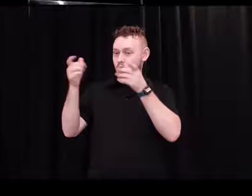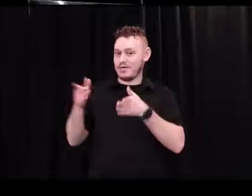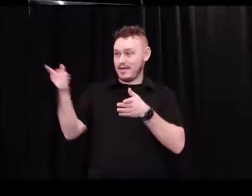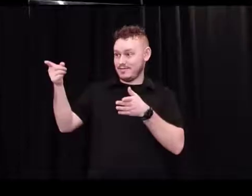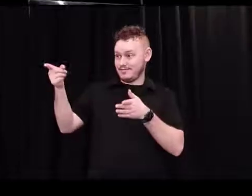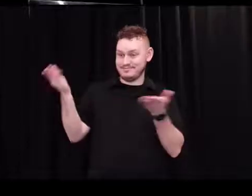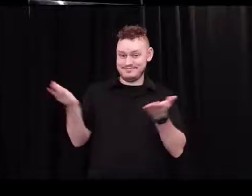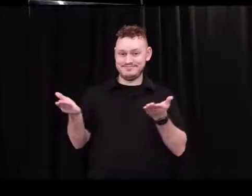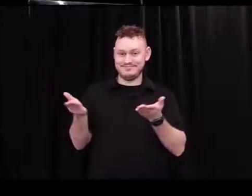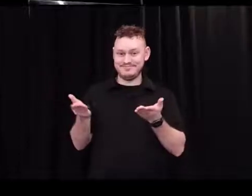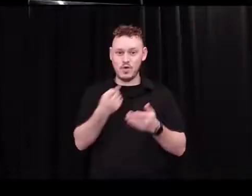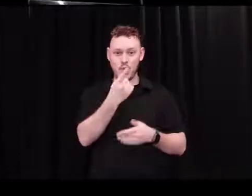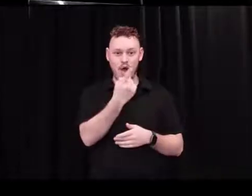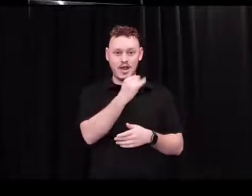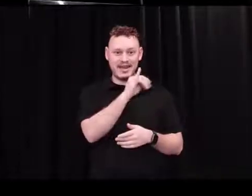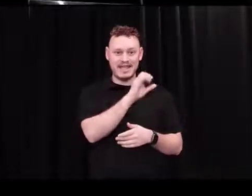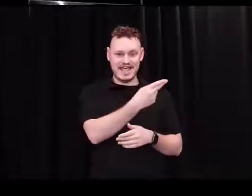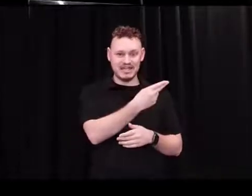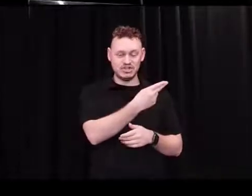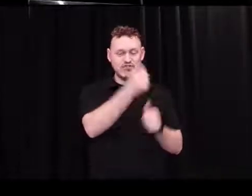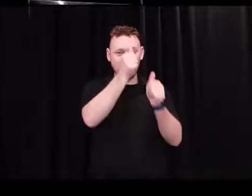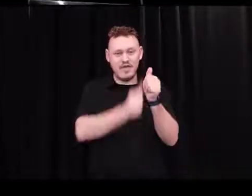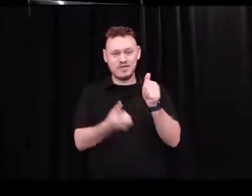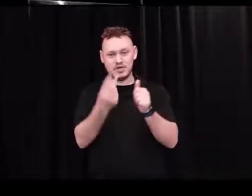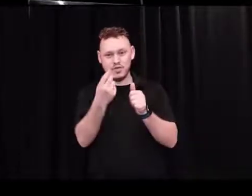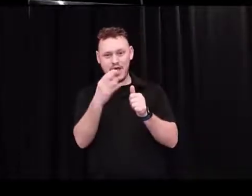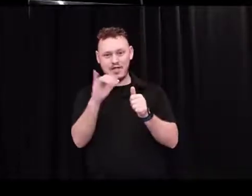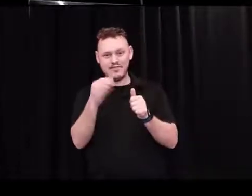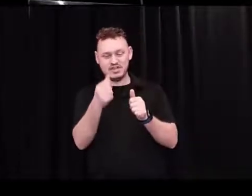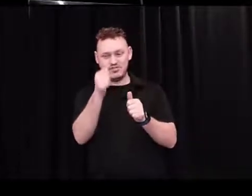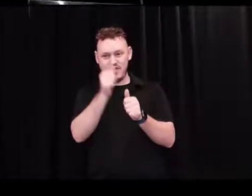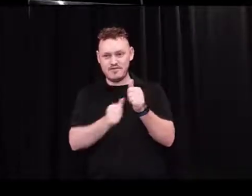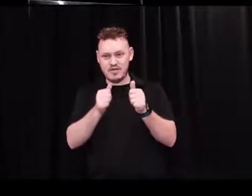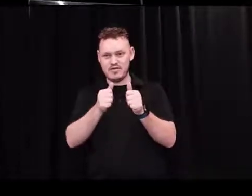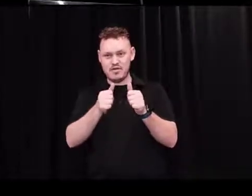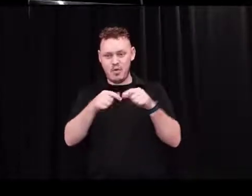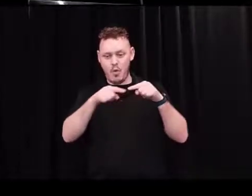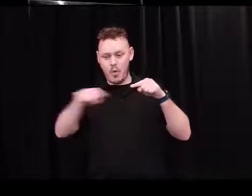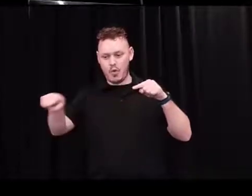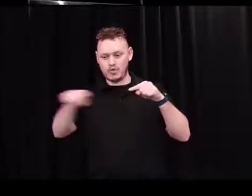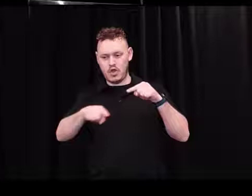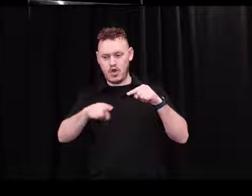one inch for every 12 in of horizontal traveling down. That looks more than that and then the other